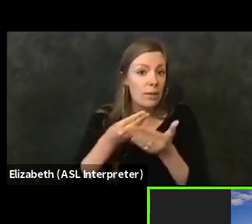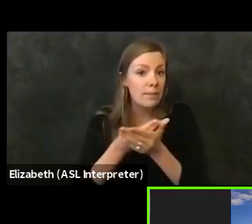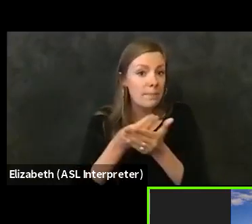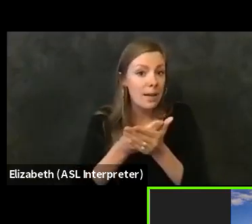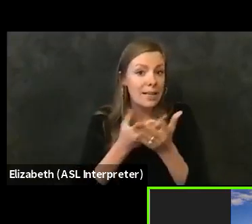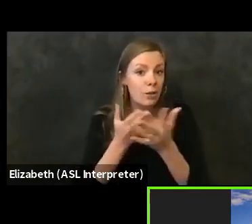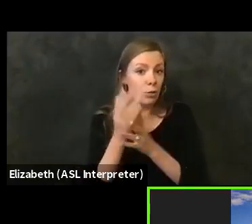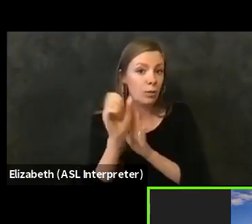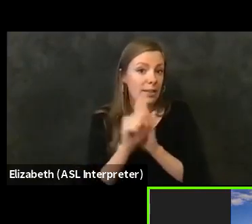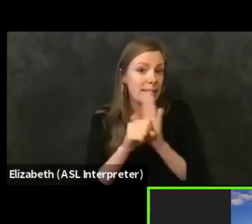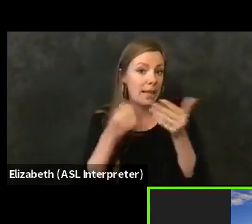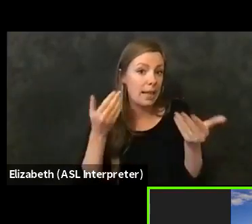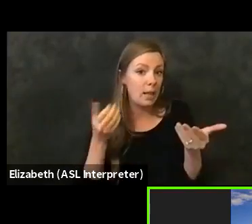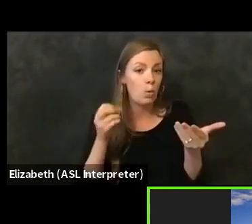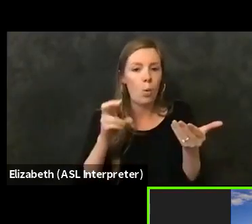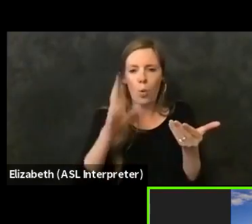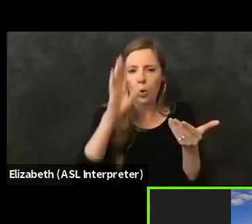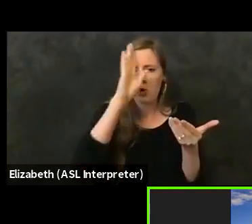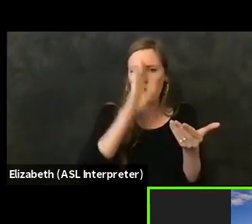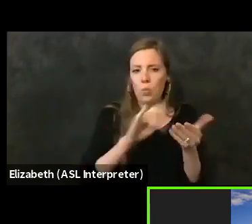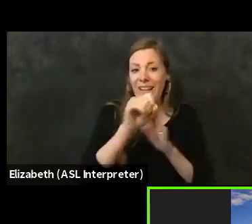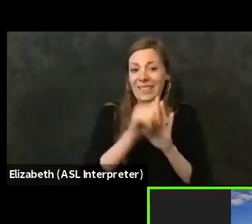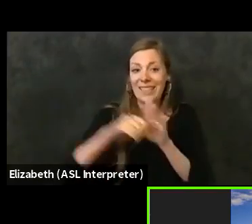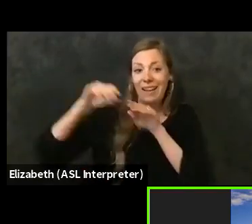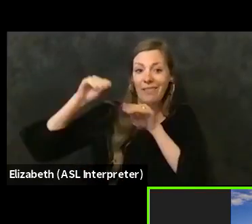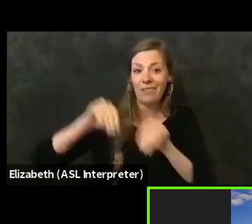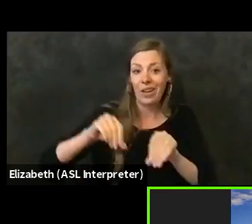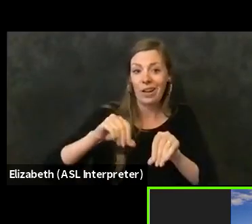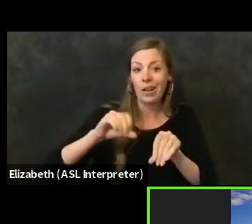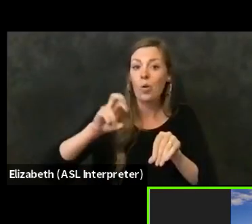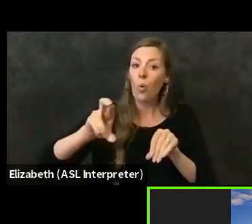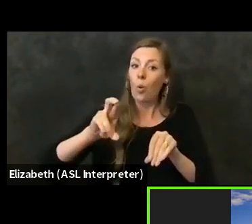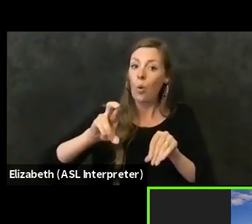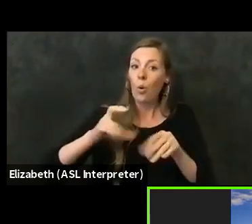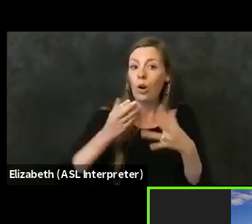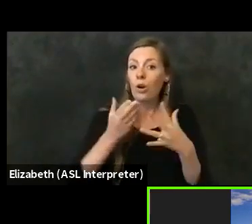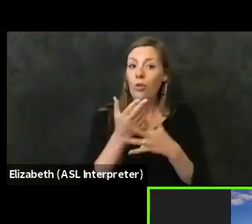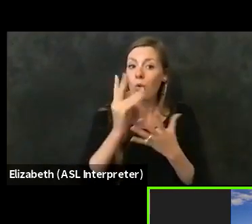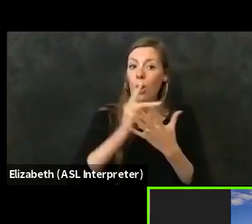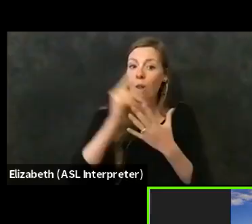state or whether it's direct state funding or even through a program which is of the